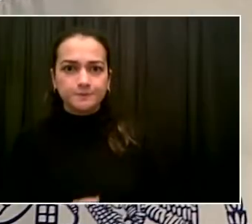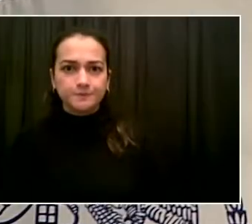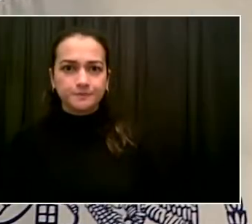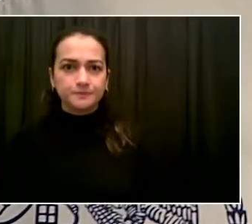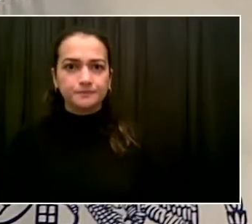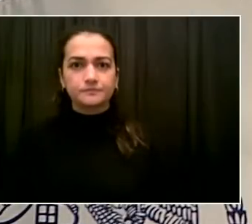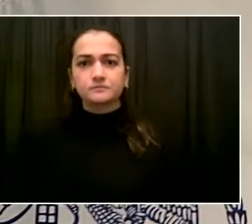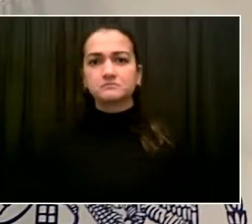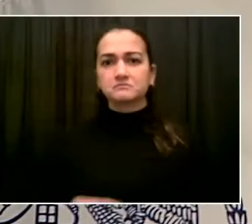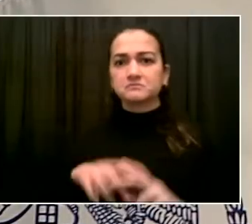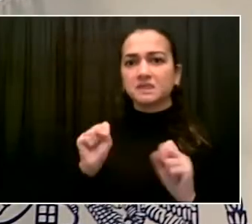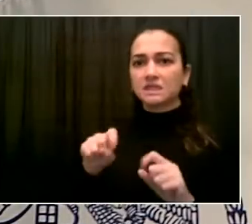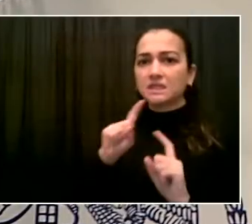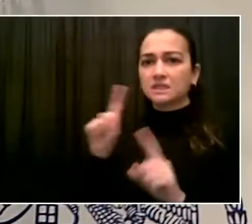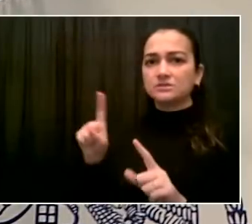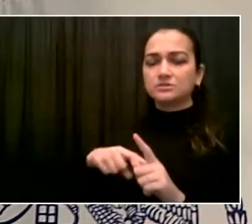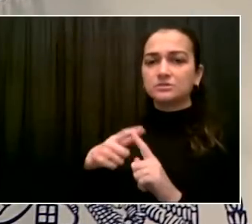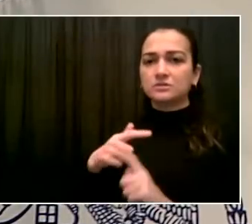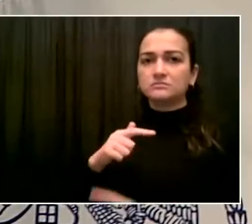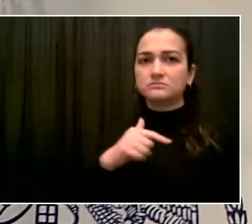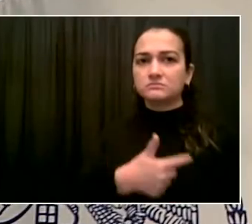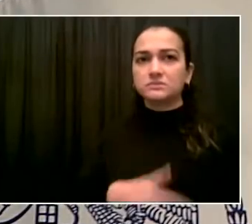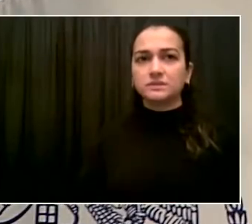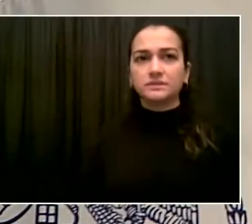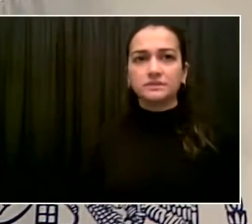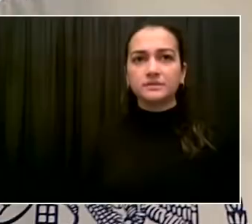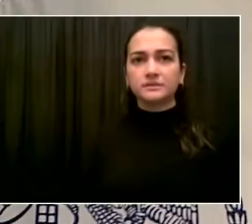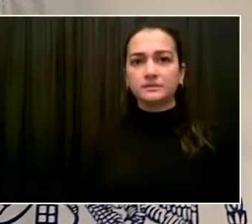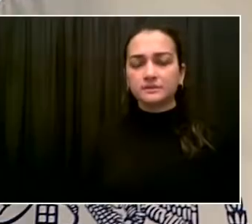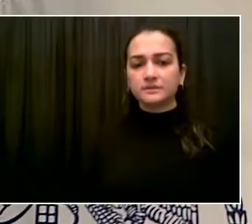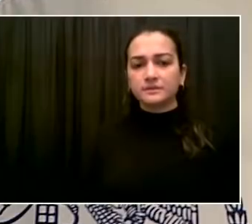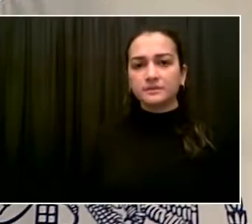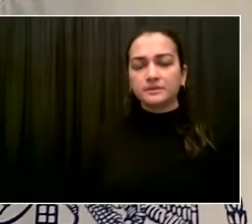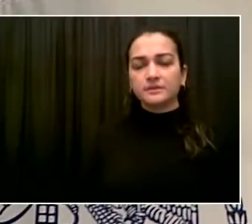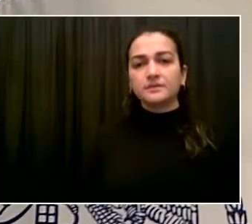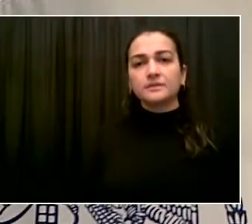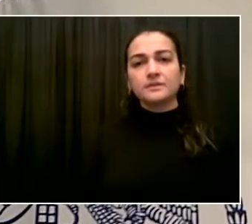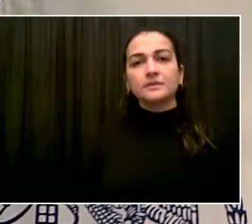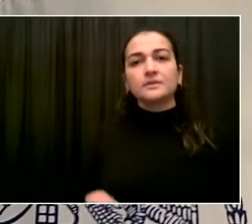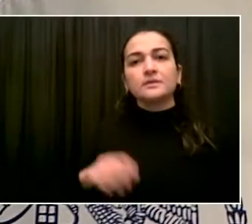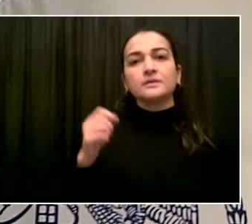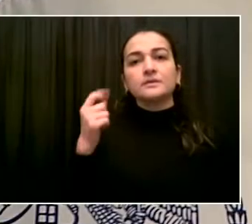GEORGIA PTAESNA IN A SECOND. THE BIDEN ADMINISTRATION HAS BEEN EXEMPLARY. WHAT THEY HAV E DONE WITH A VARIETY OF